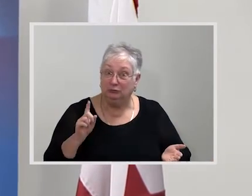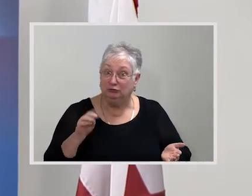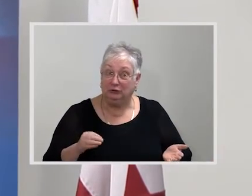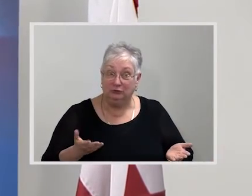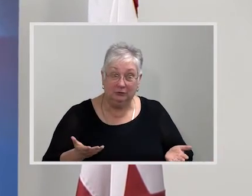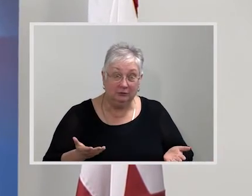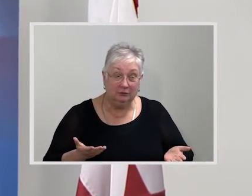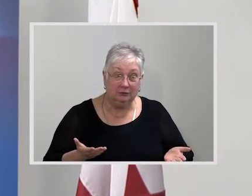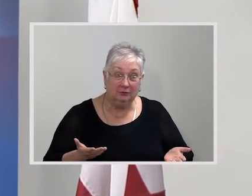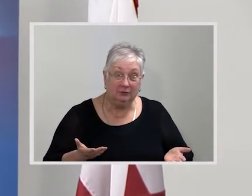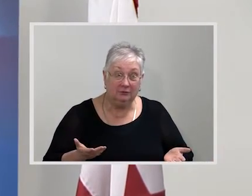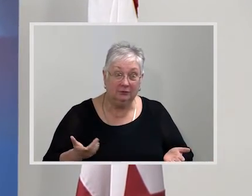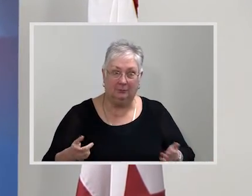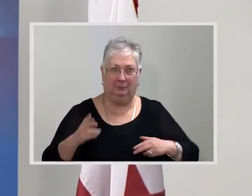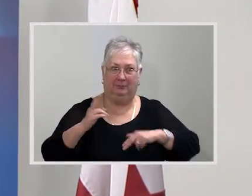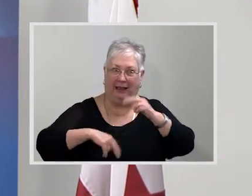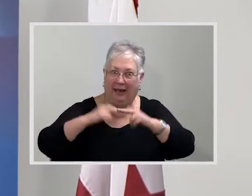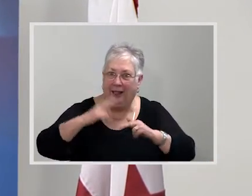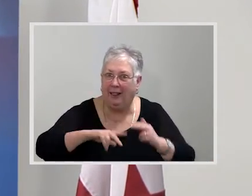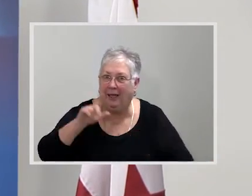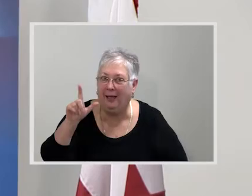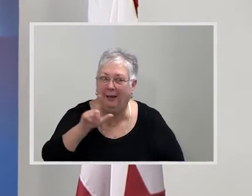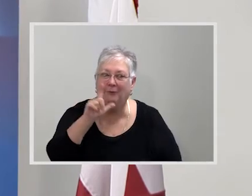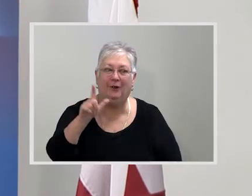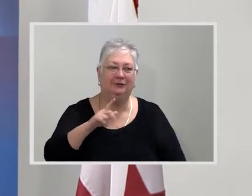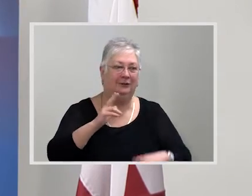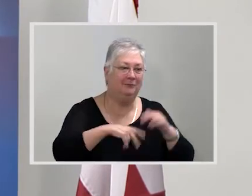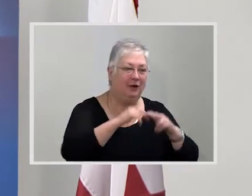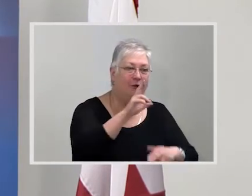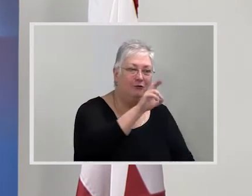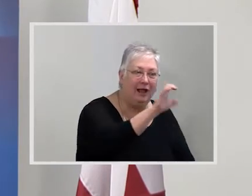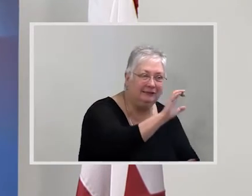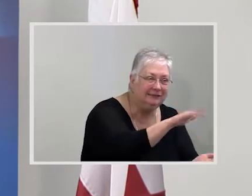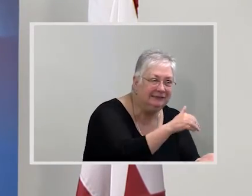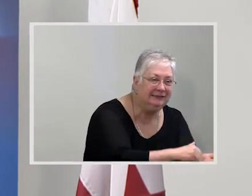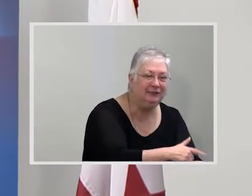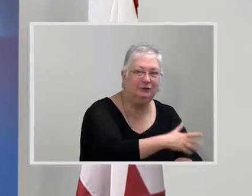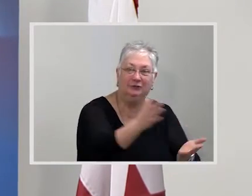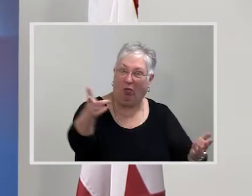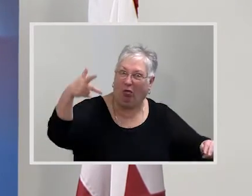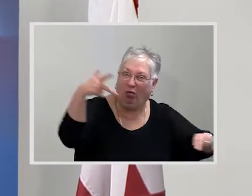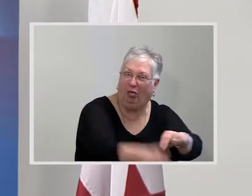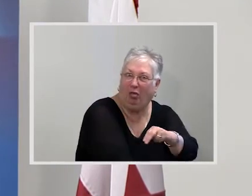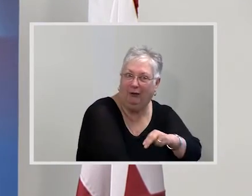THEY HAVE TO HAVE MONEY. PUBLIC WORKS, YOU KNOW WE HAD A BLIZZARD LAST YEAR, THANK -- HOLD UP.